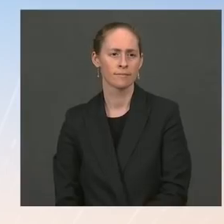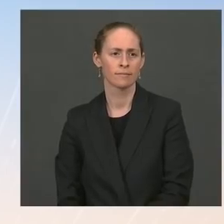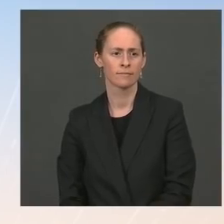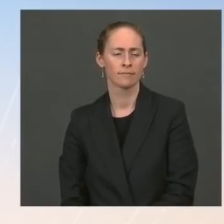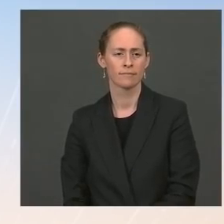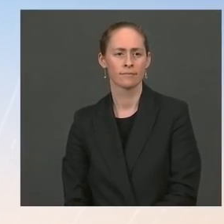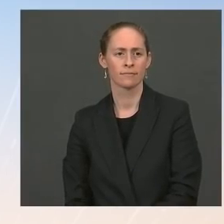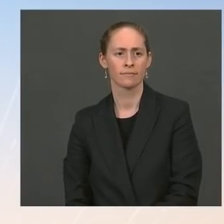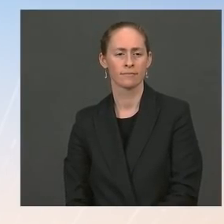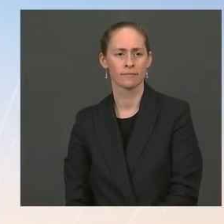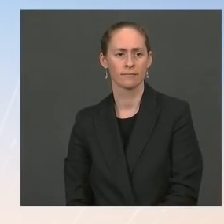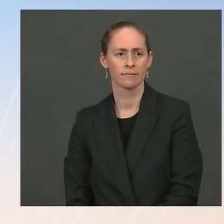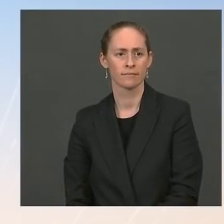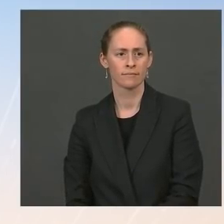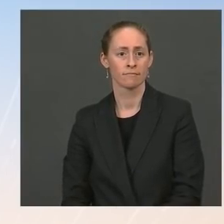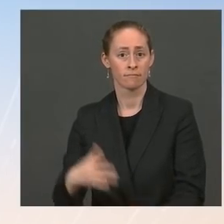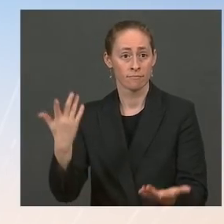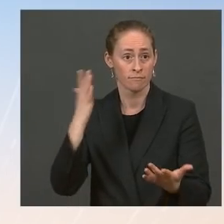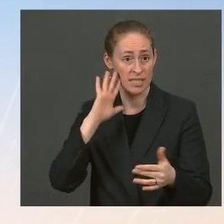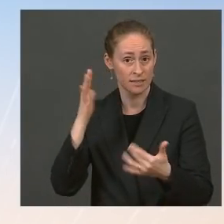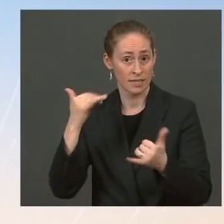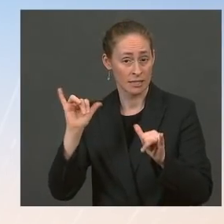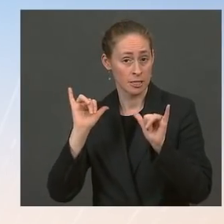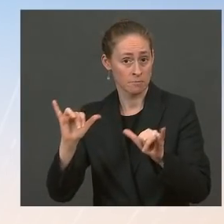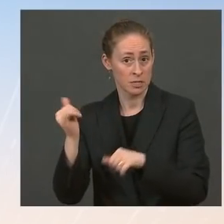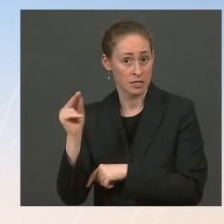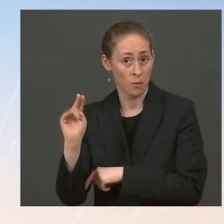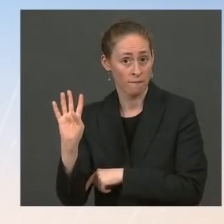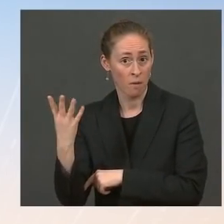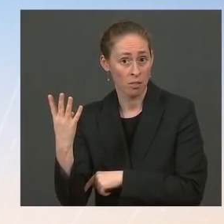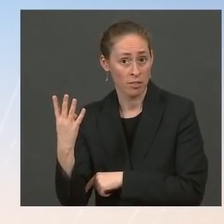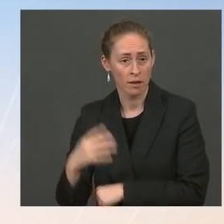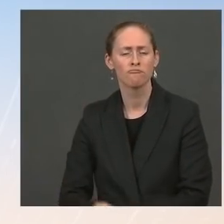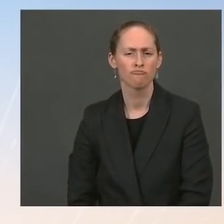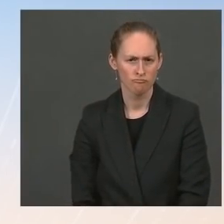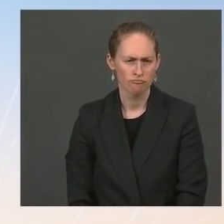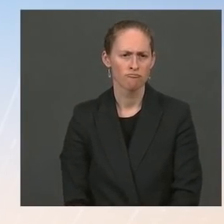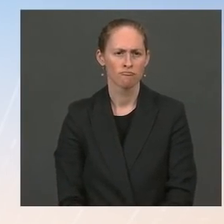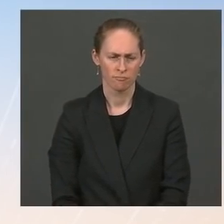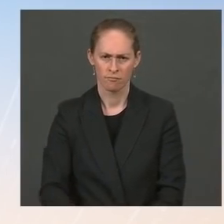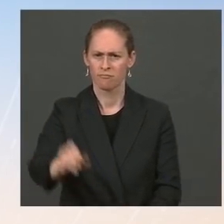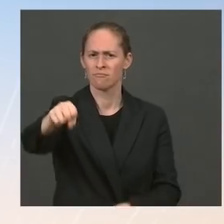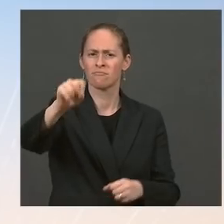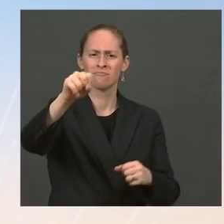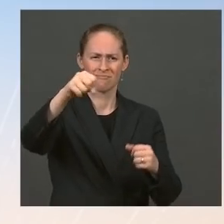Ms. Psaki: We are. Let me be very clear: Our message to businesses right now is to move forward with measures that will make their workplaces